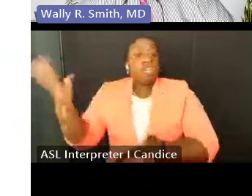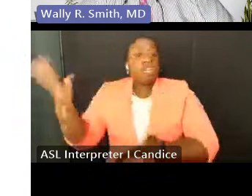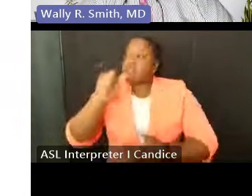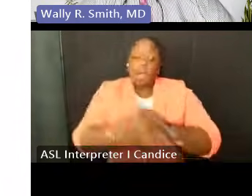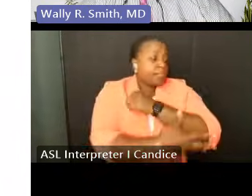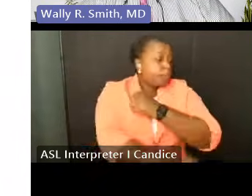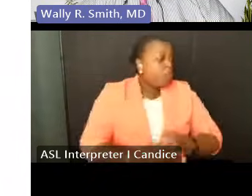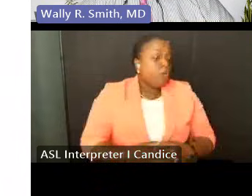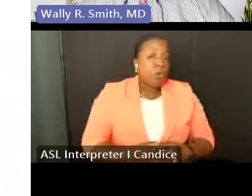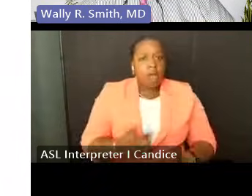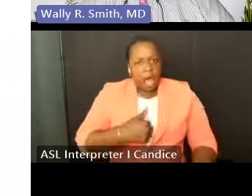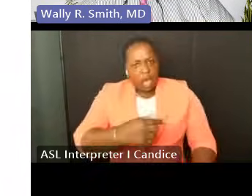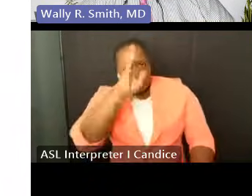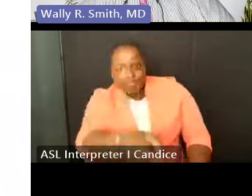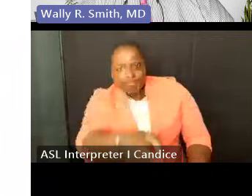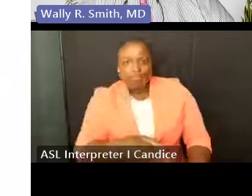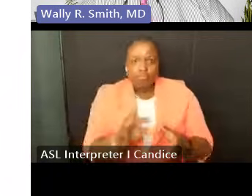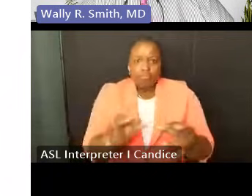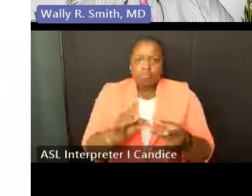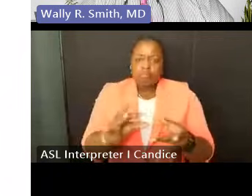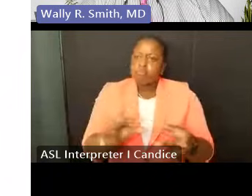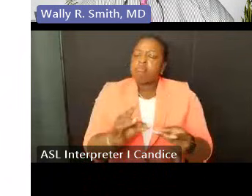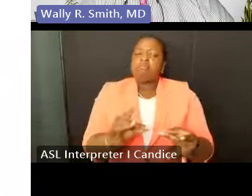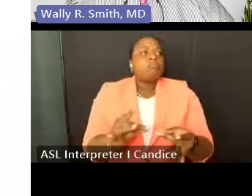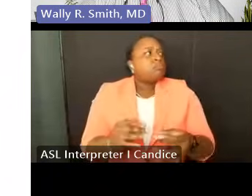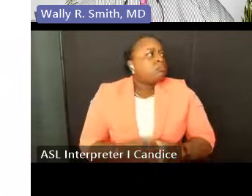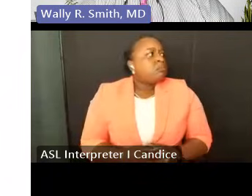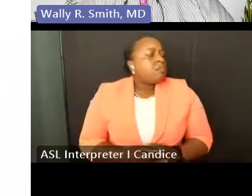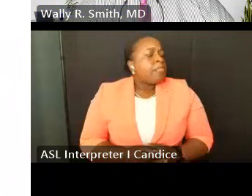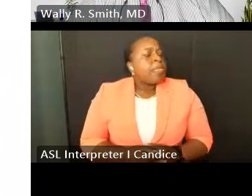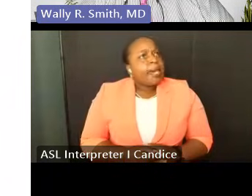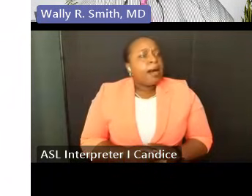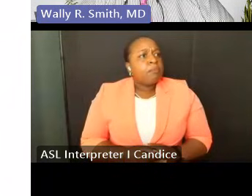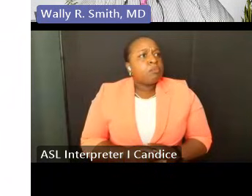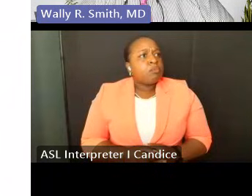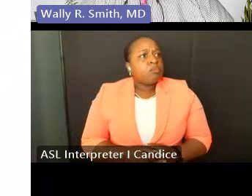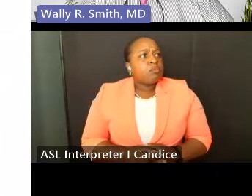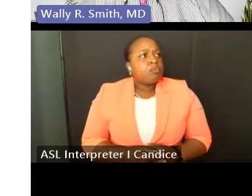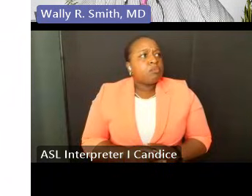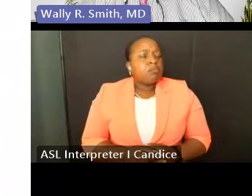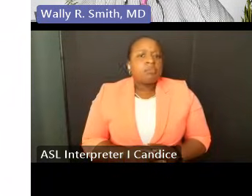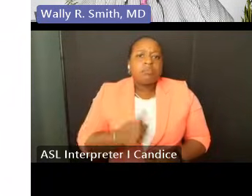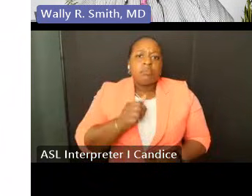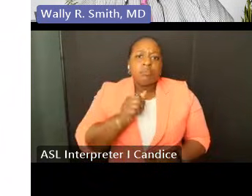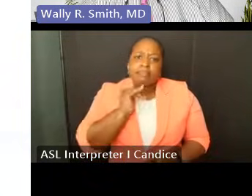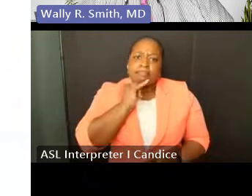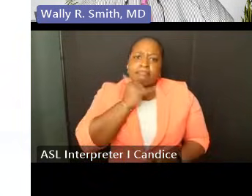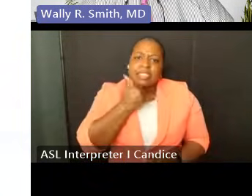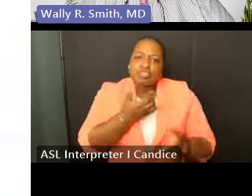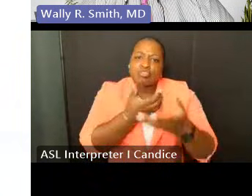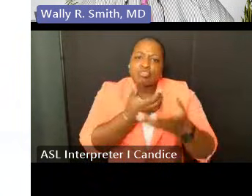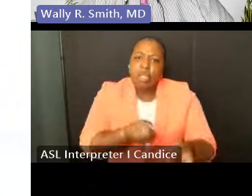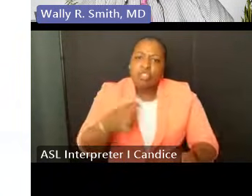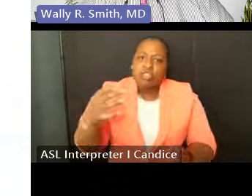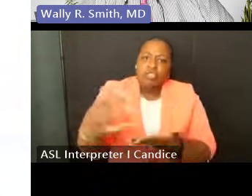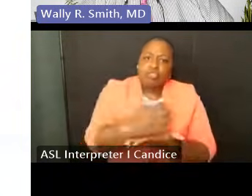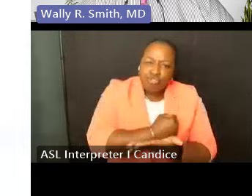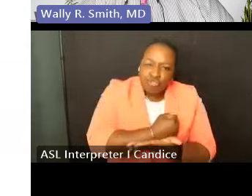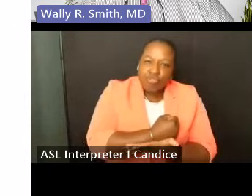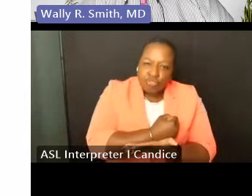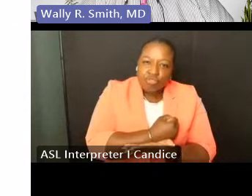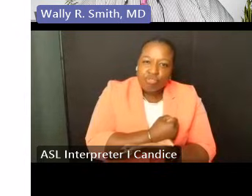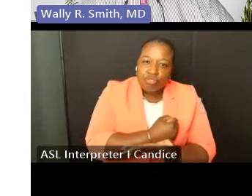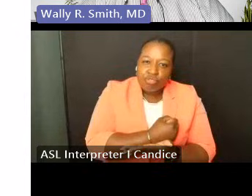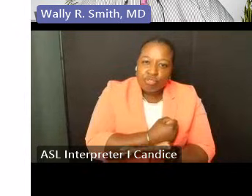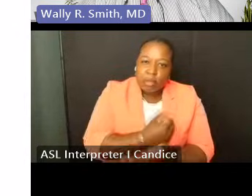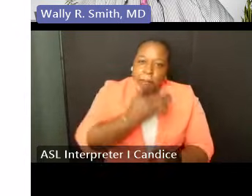explicitly to the mistrust -- earned mistrust that comes from having your pain ignored,